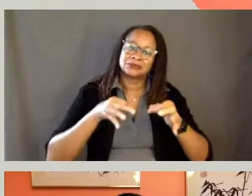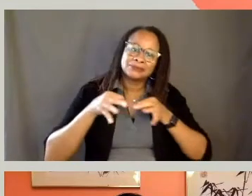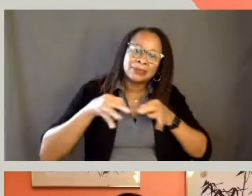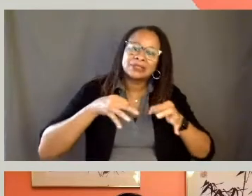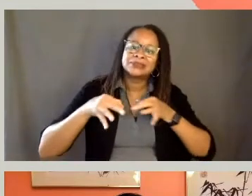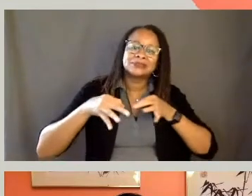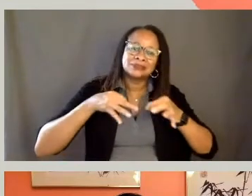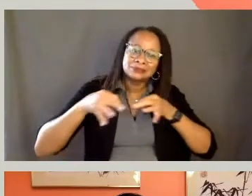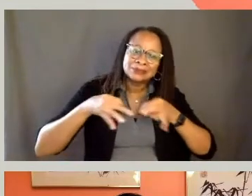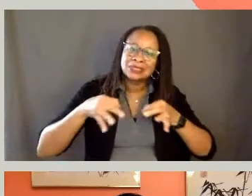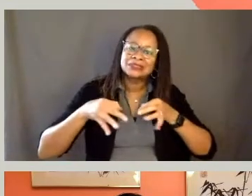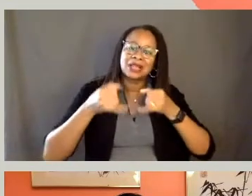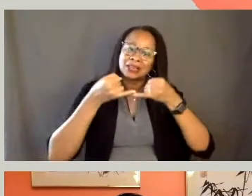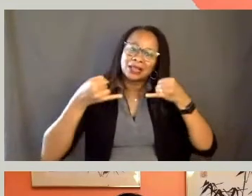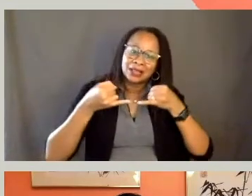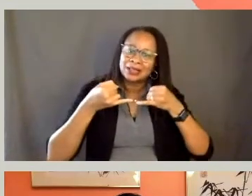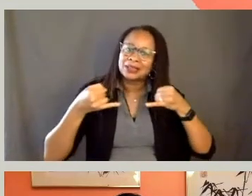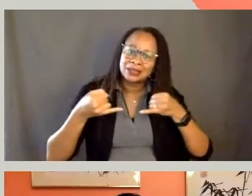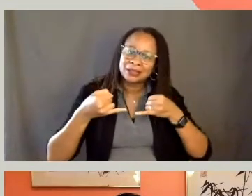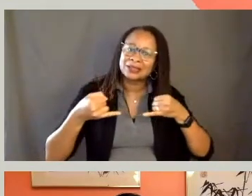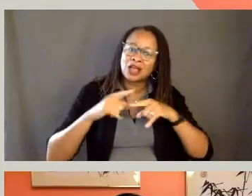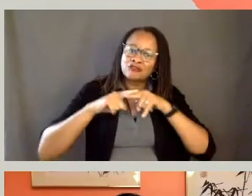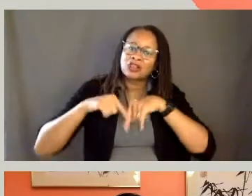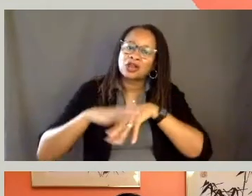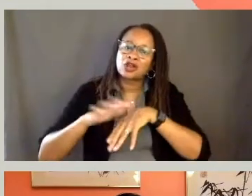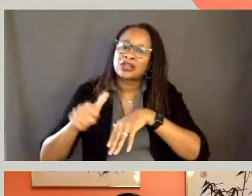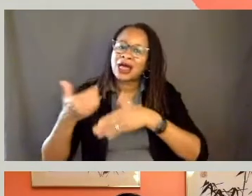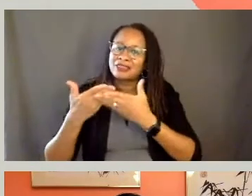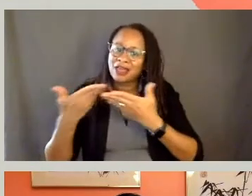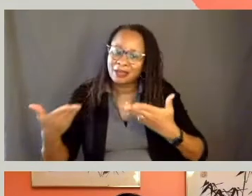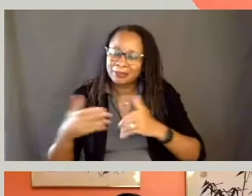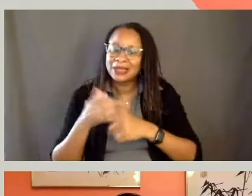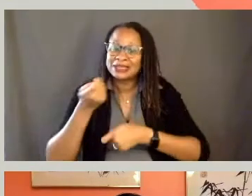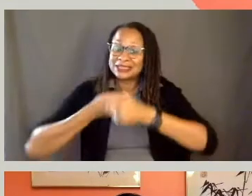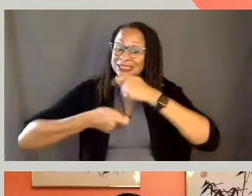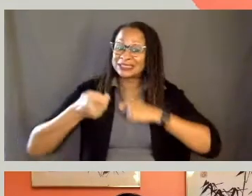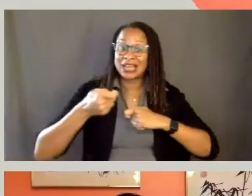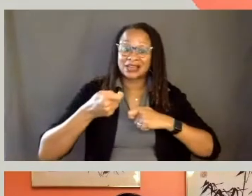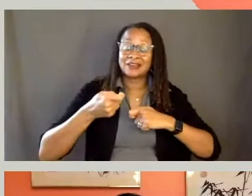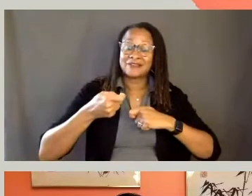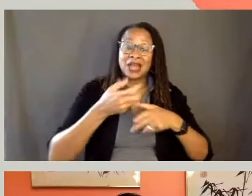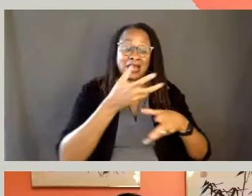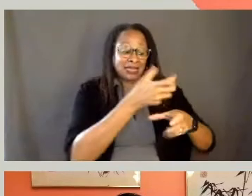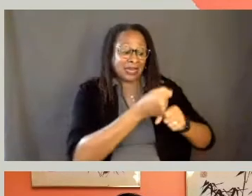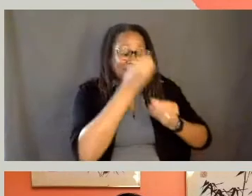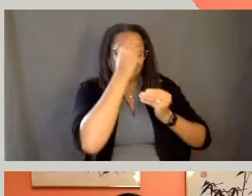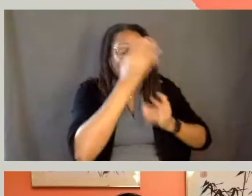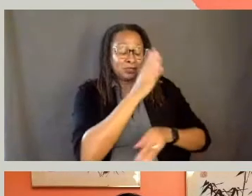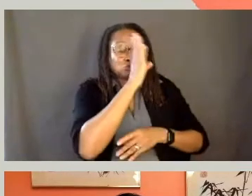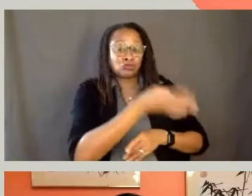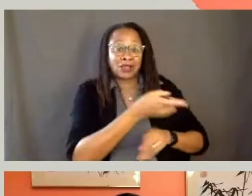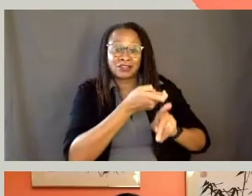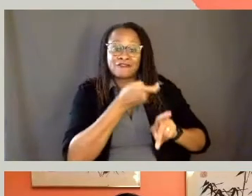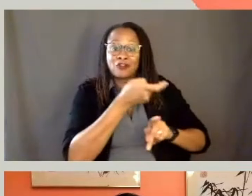or relying on this other element rather than getting the information from the material.